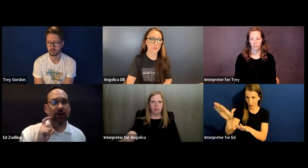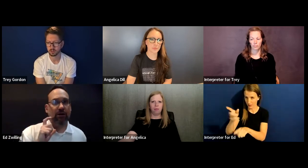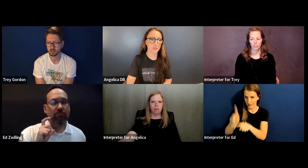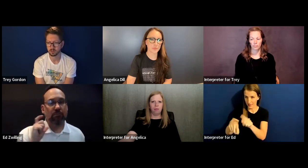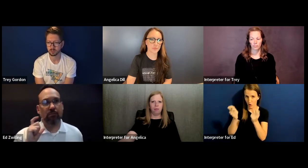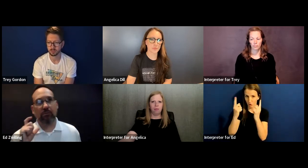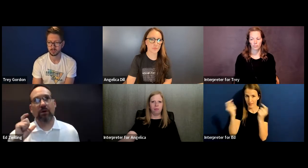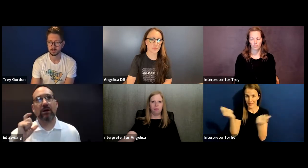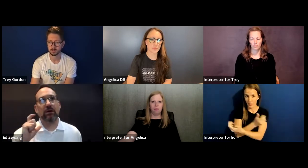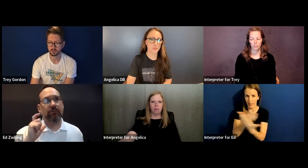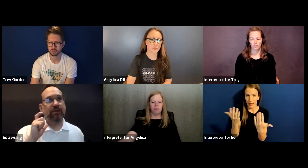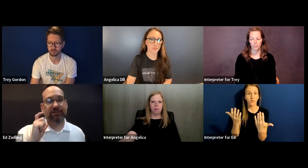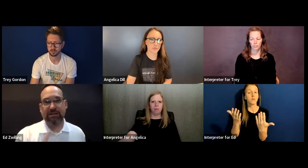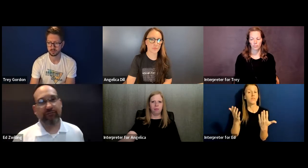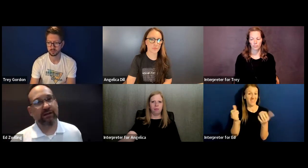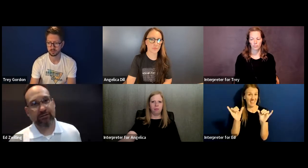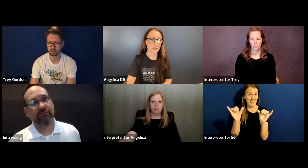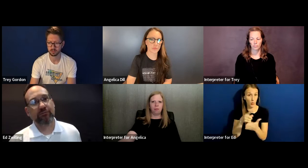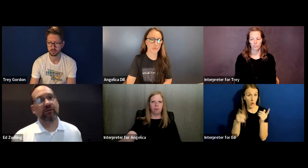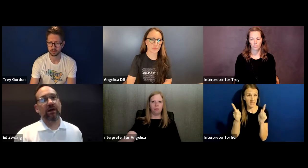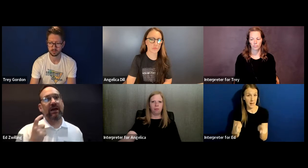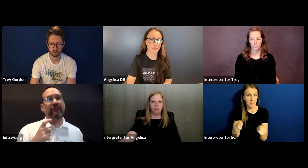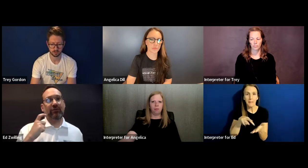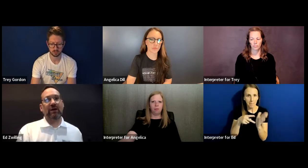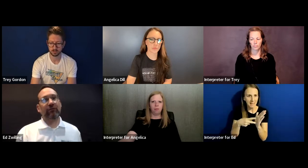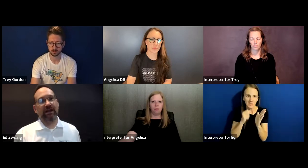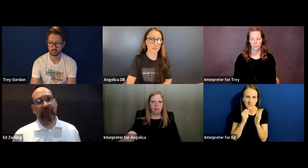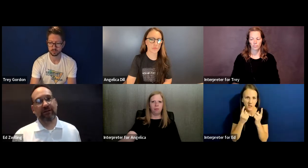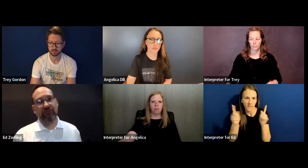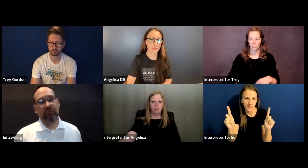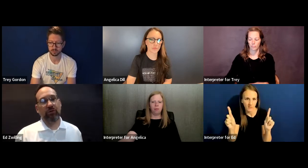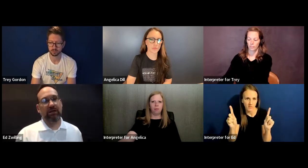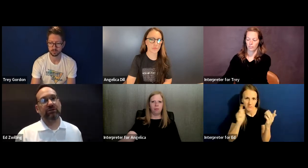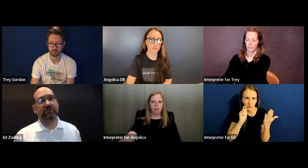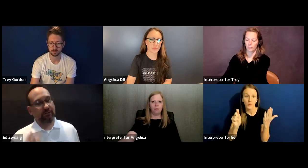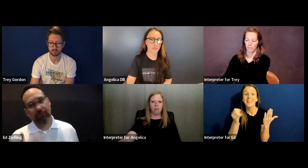um then it's not effective and if they're not providing effective communications then they're